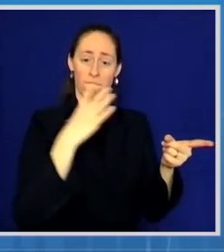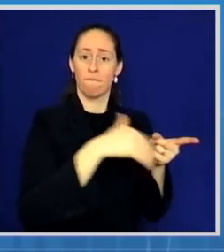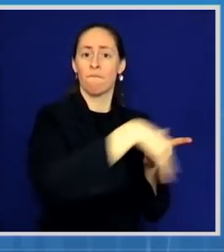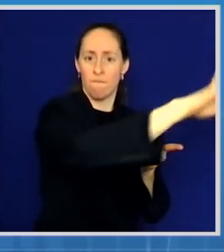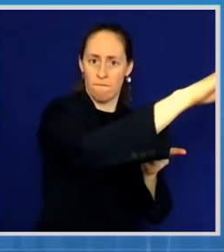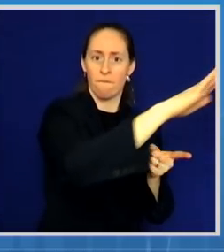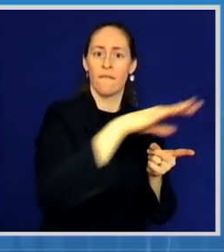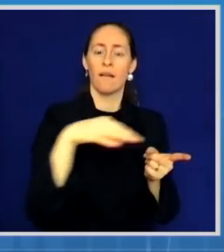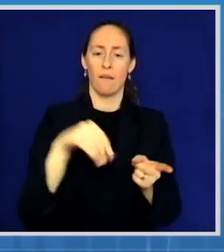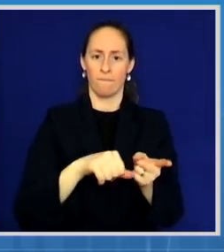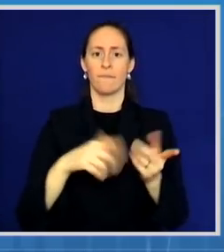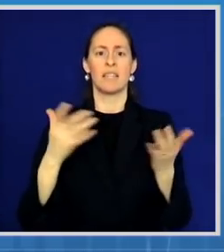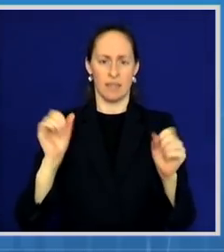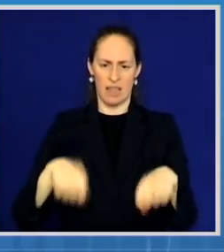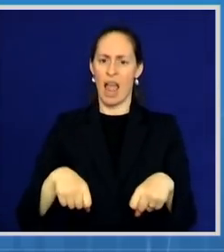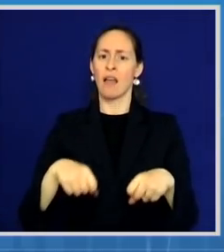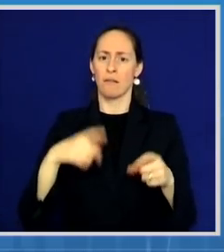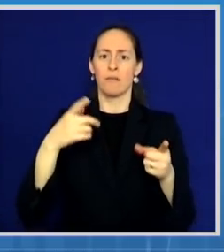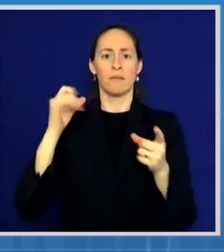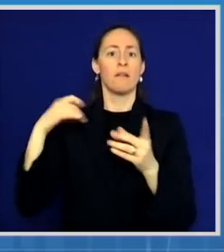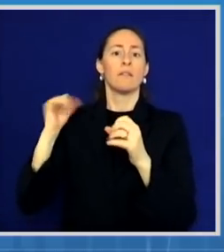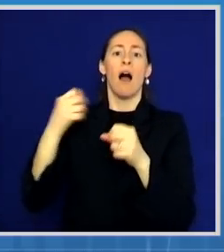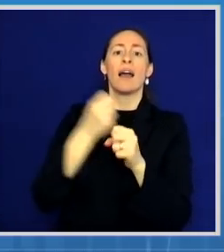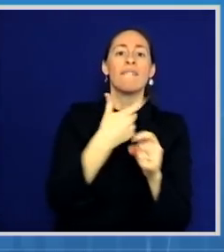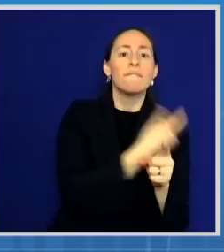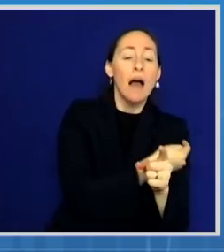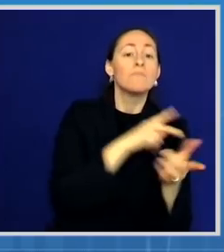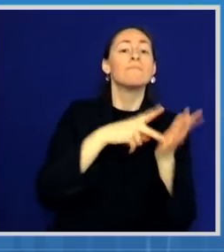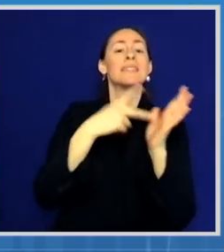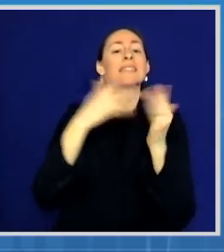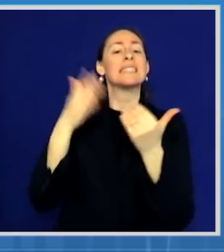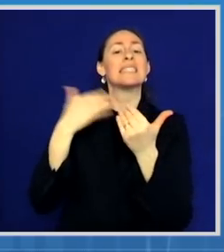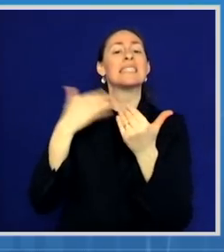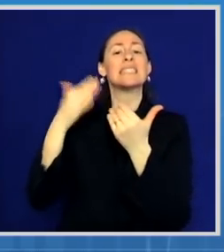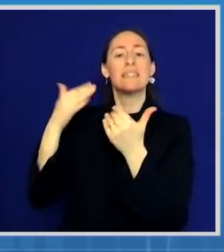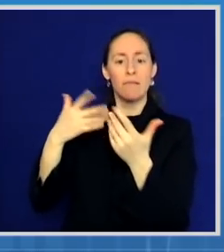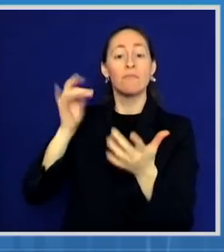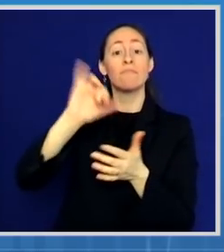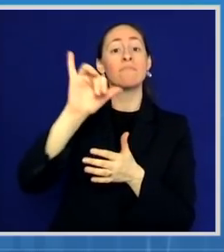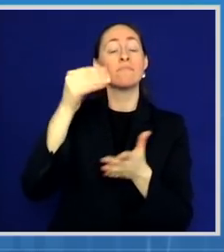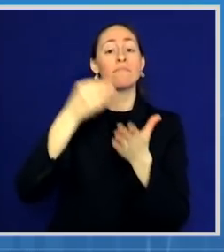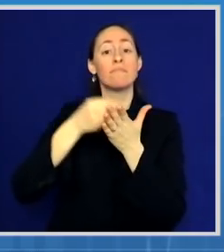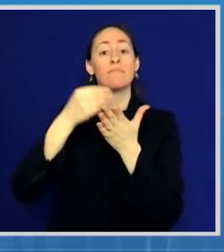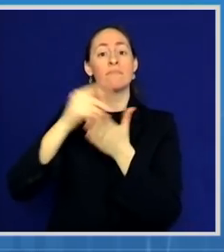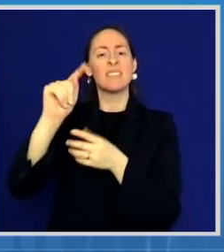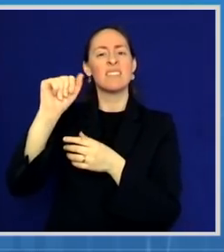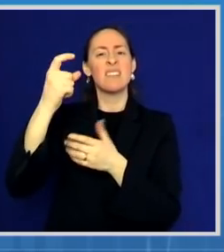that is now easier given the tax credit that President Biden announced for small businesses to provide such time off.